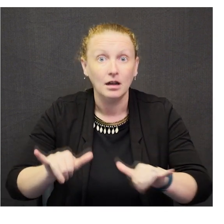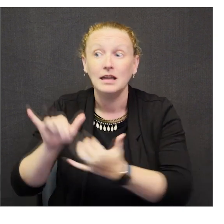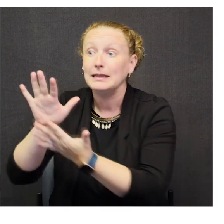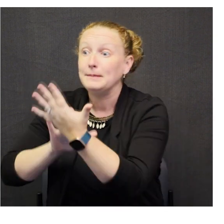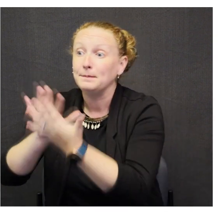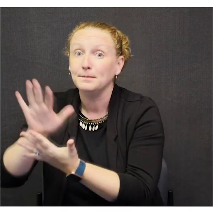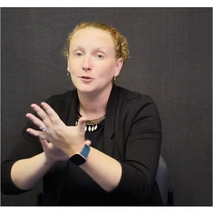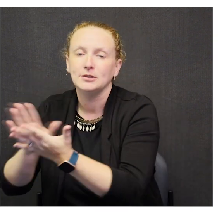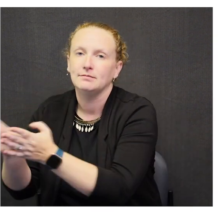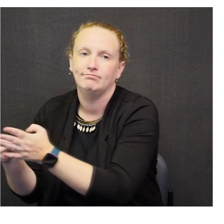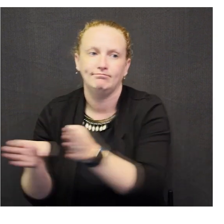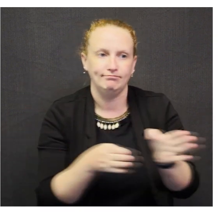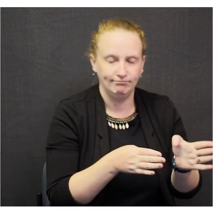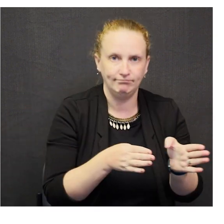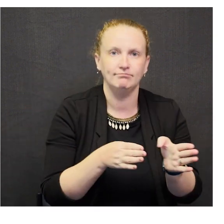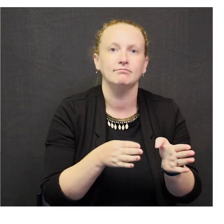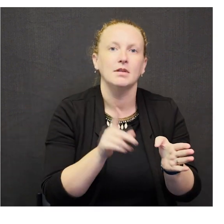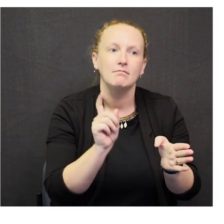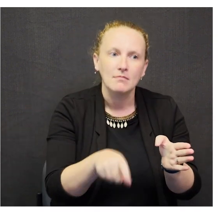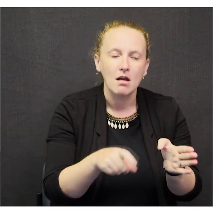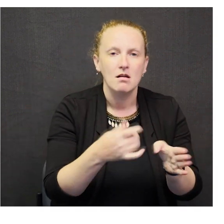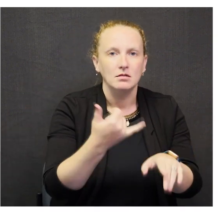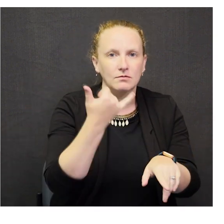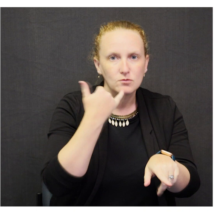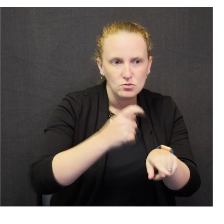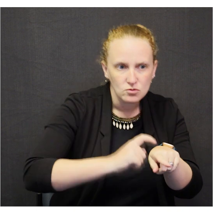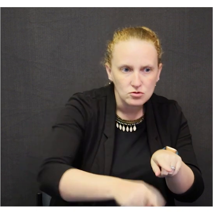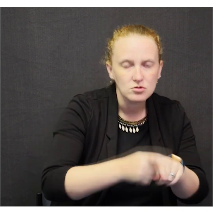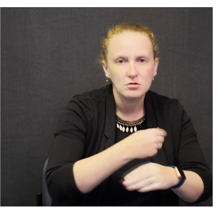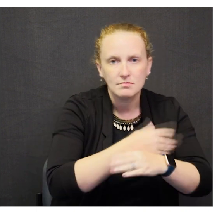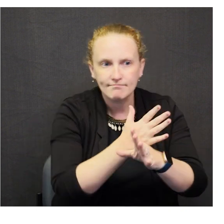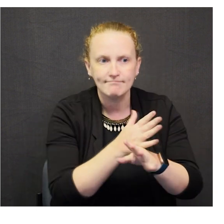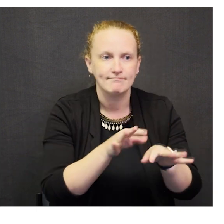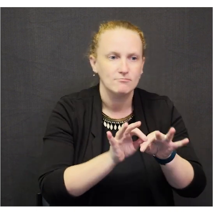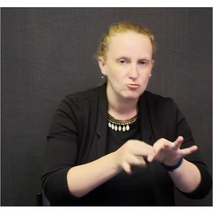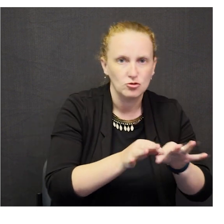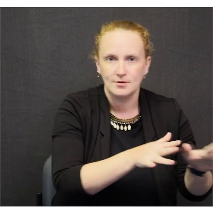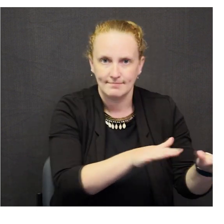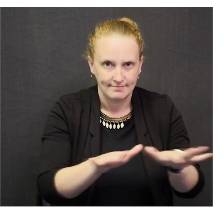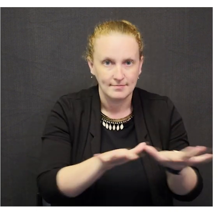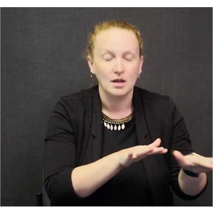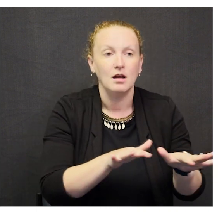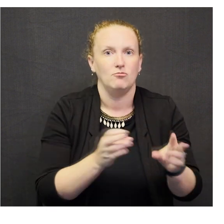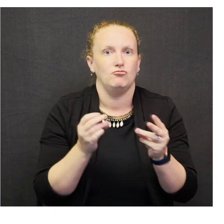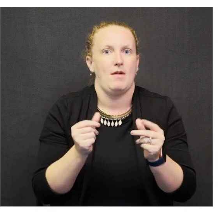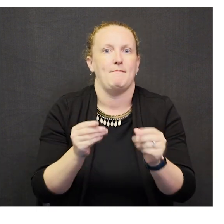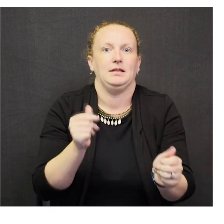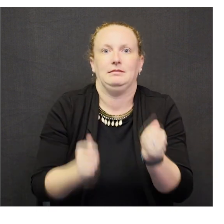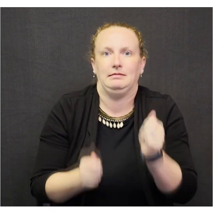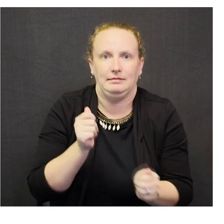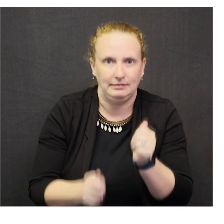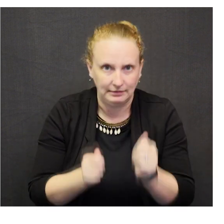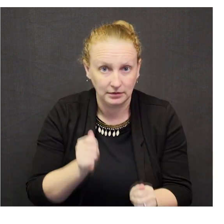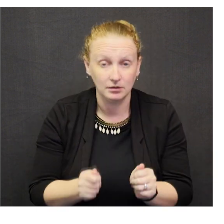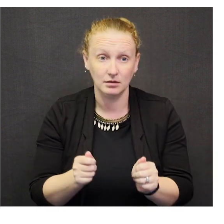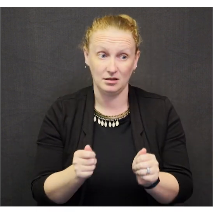visits that we had to make some rapid adjustments, both in service delivery and in the physical